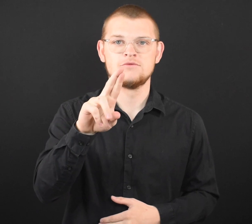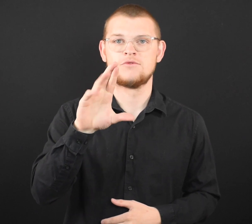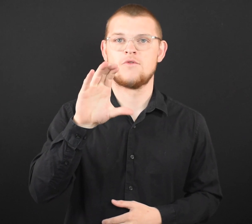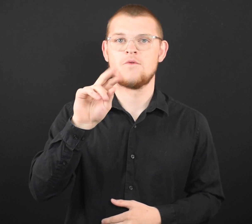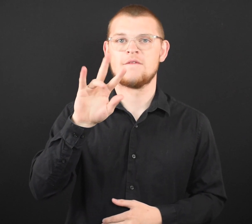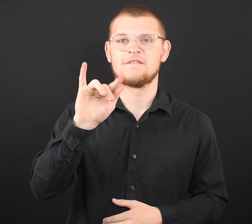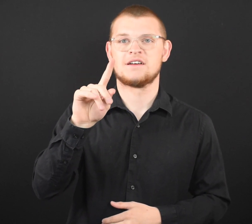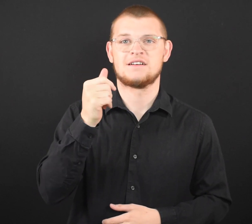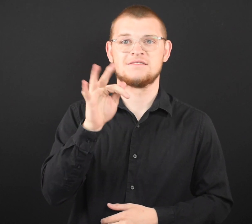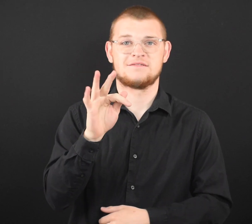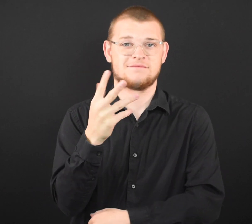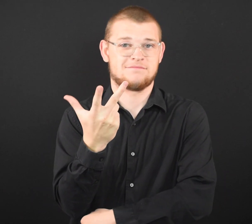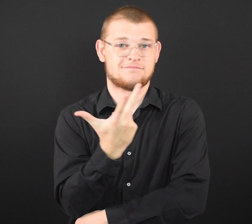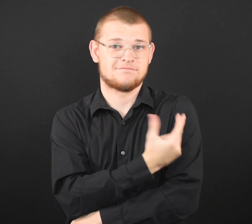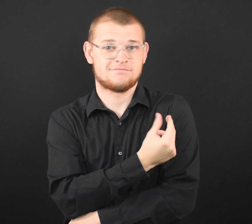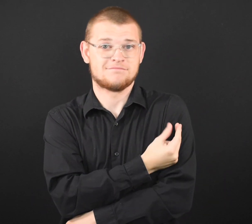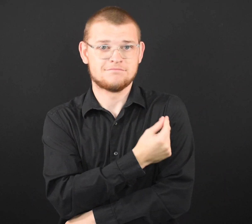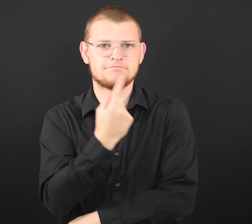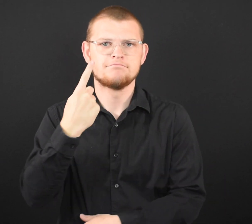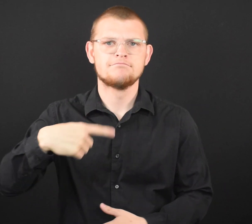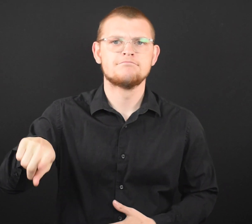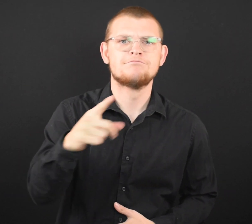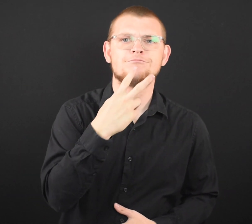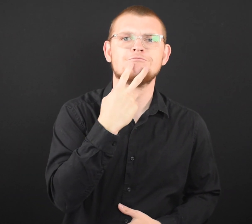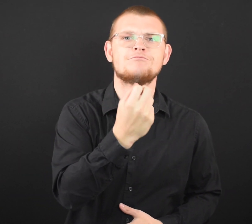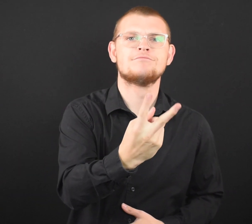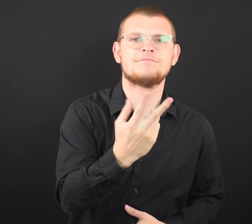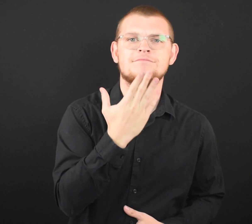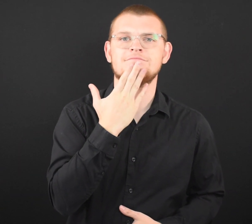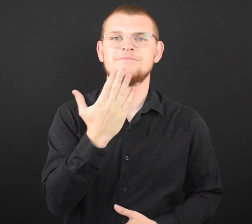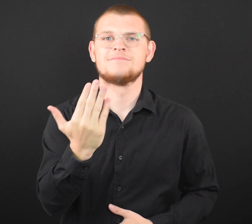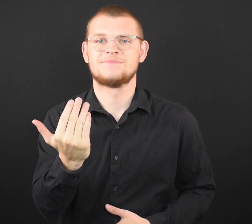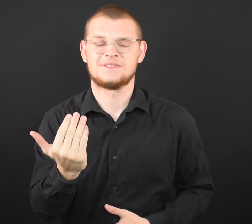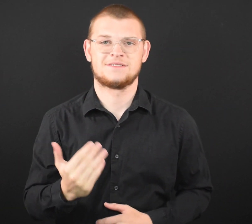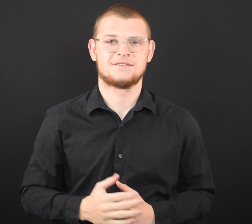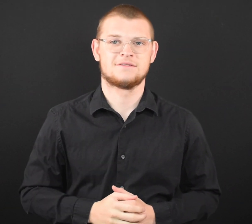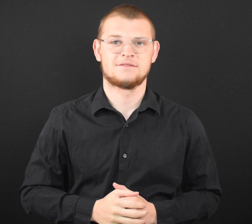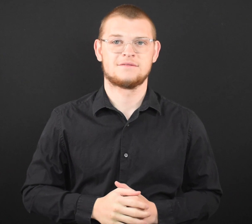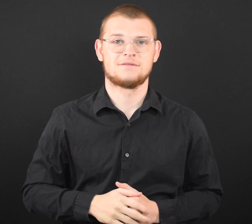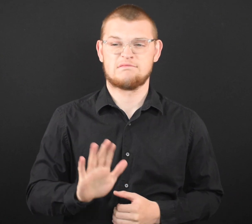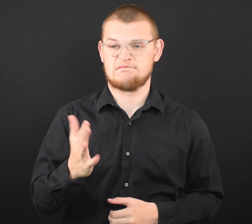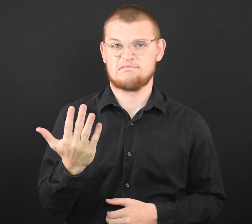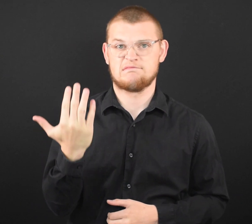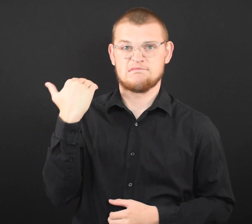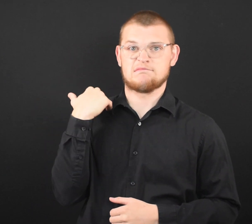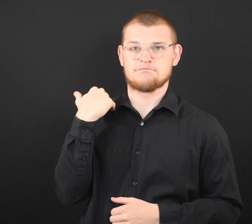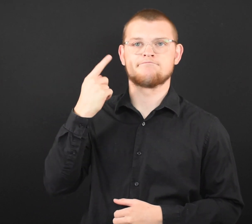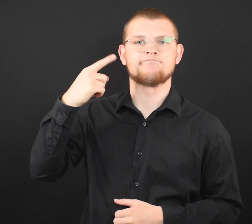now authorized use of the Pfizer COVID-19 vaccine in adolescents 12 to 15 years old.